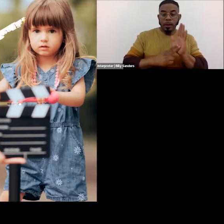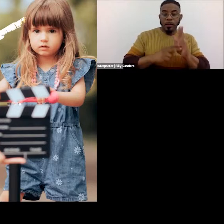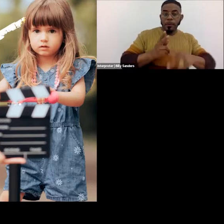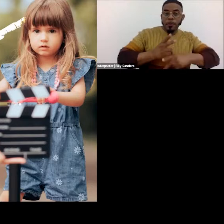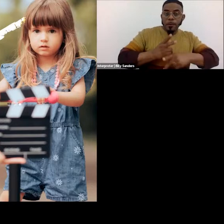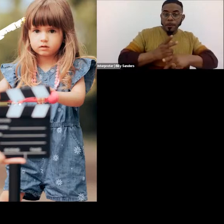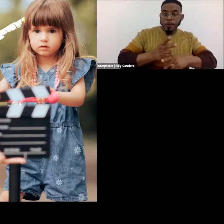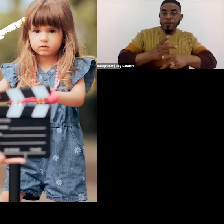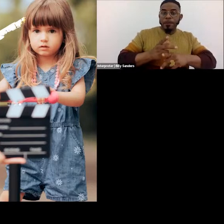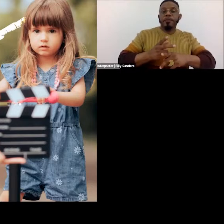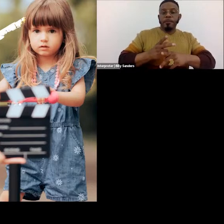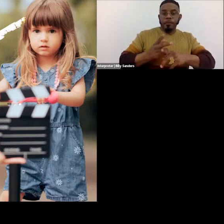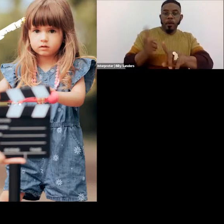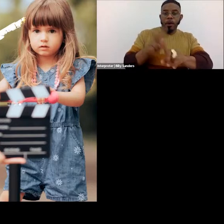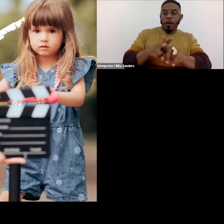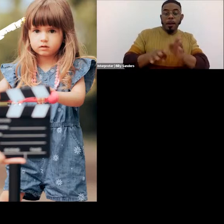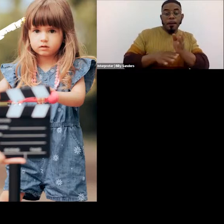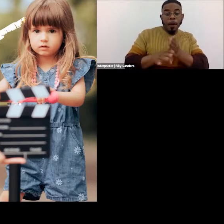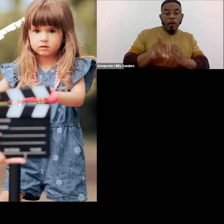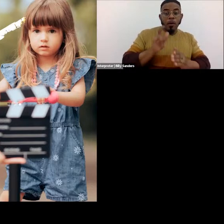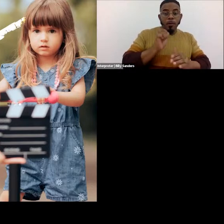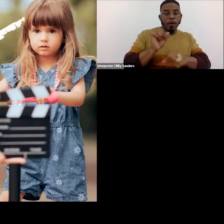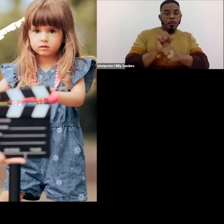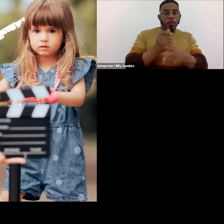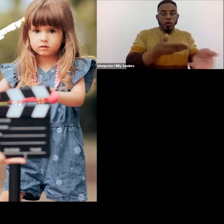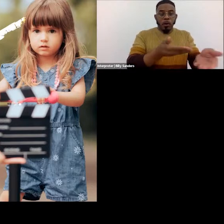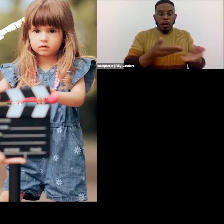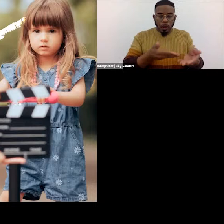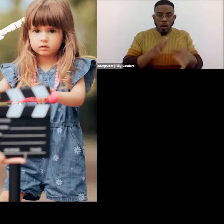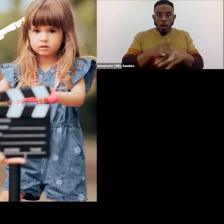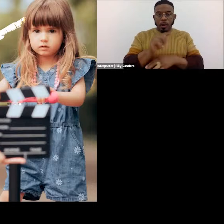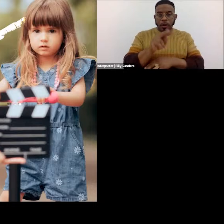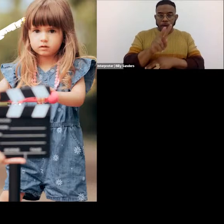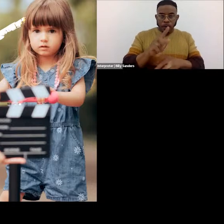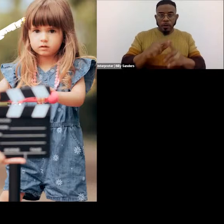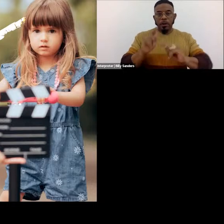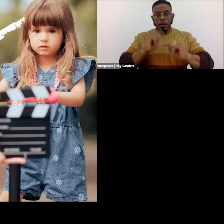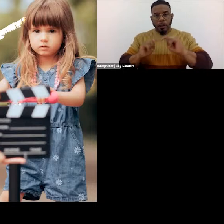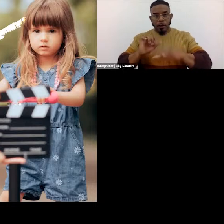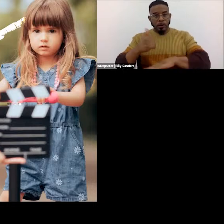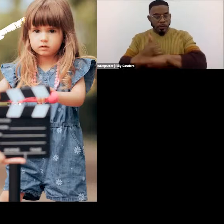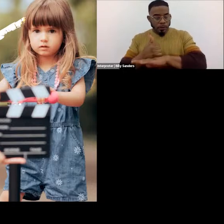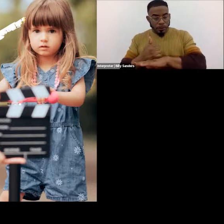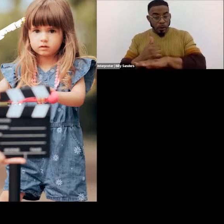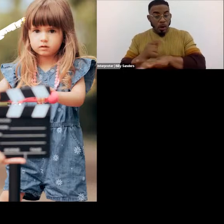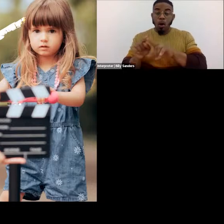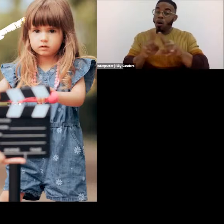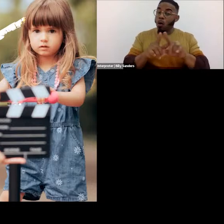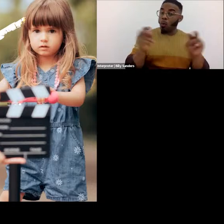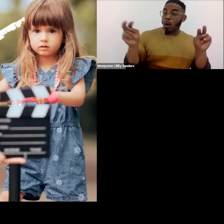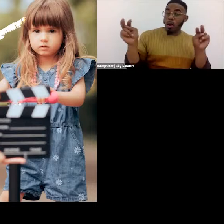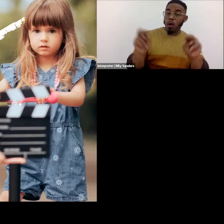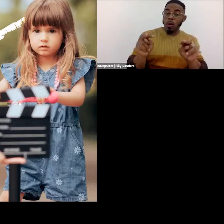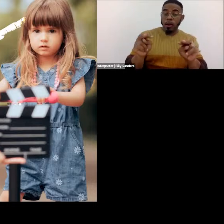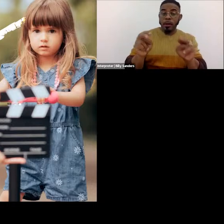that apply to minors that are being employed on TV theatrical sets. You also wanna look at the state laws